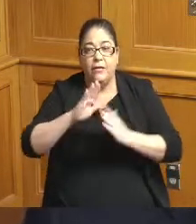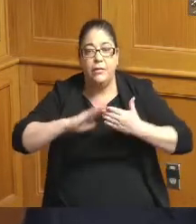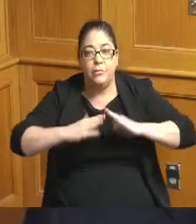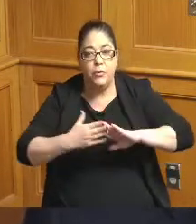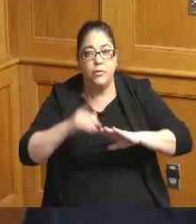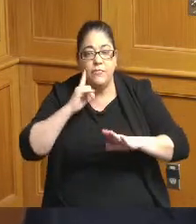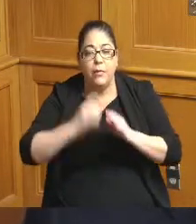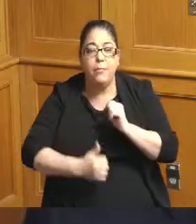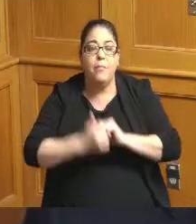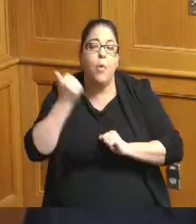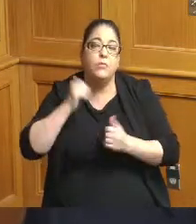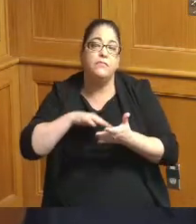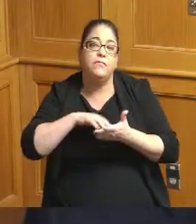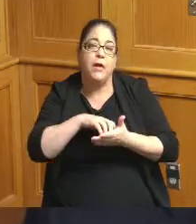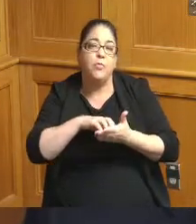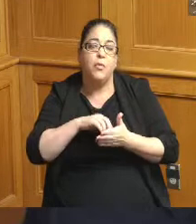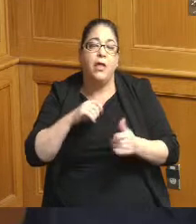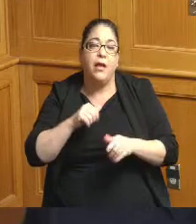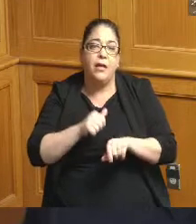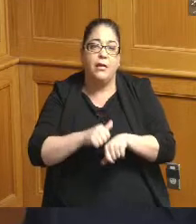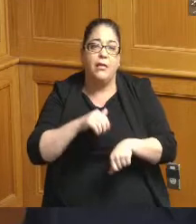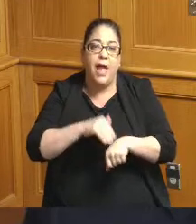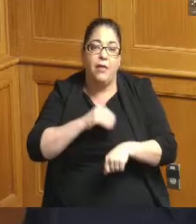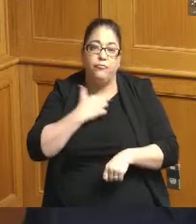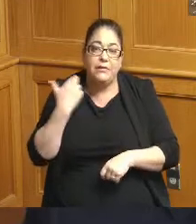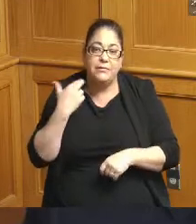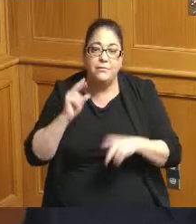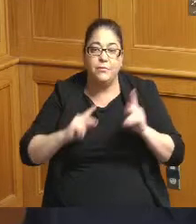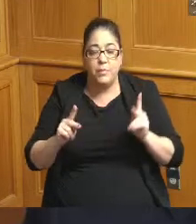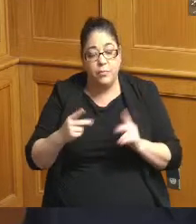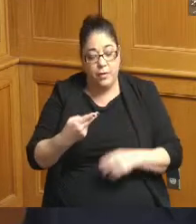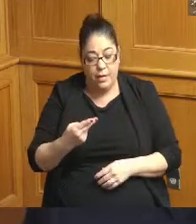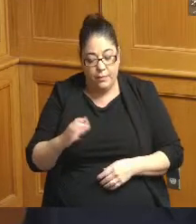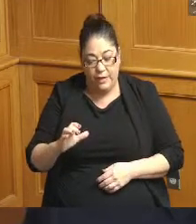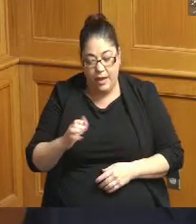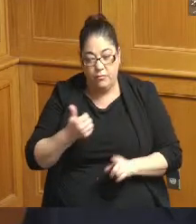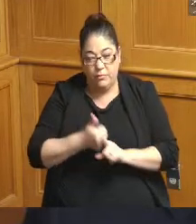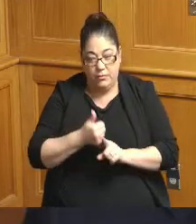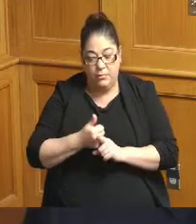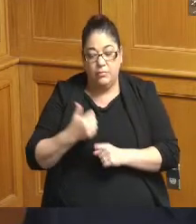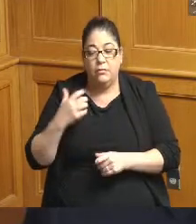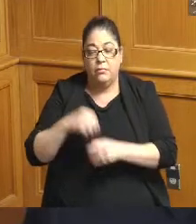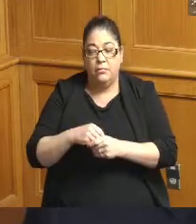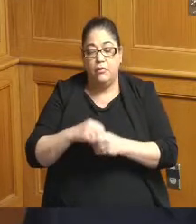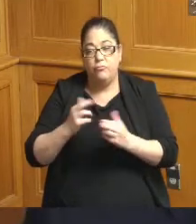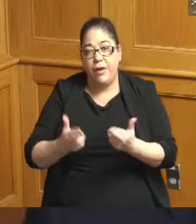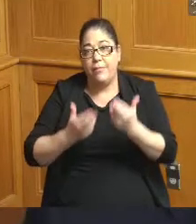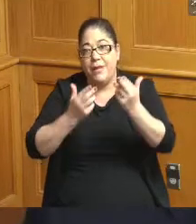vulnerable residents in Hamilton County and also the budget contains recommendations in order to